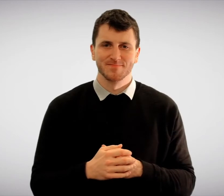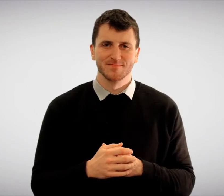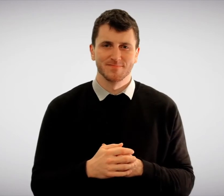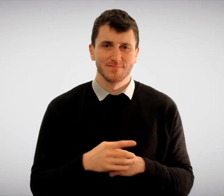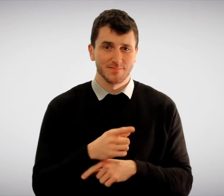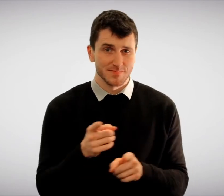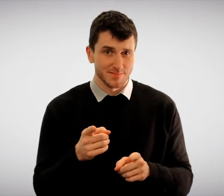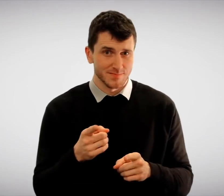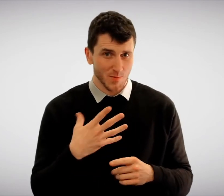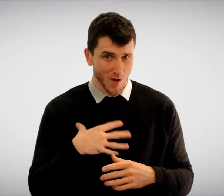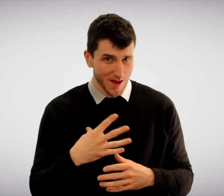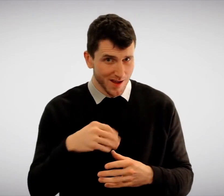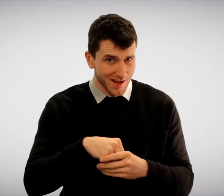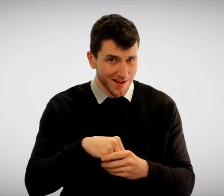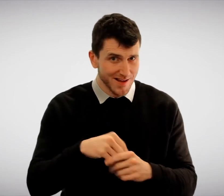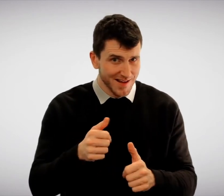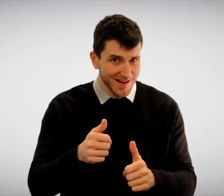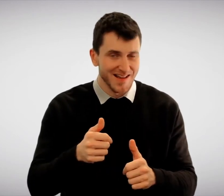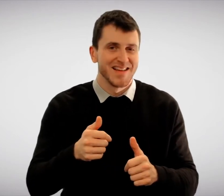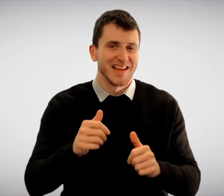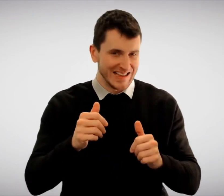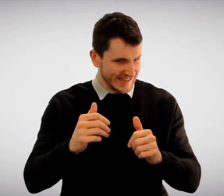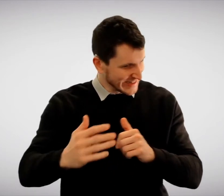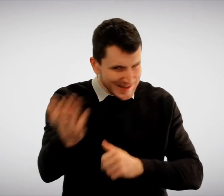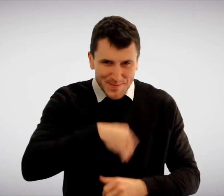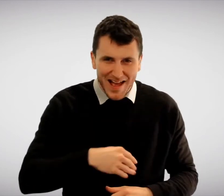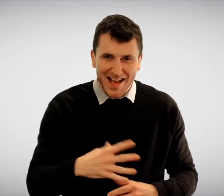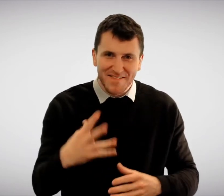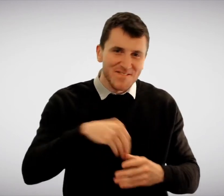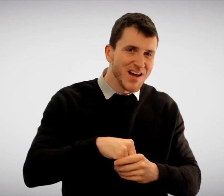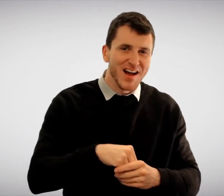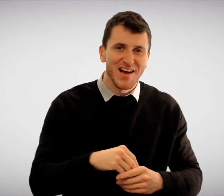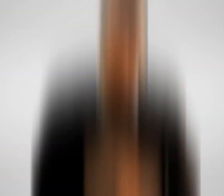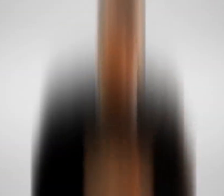If you’re interested in getting involved why not join in?